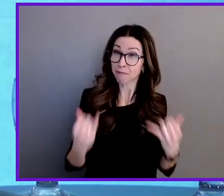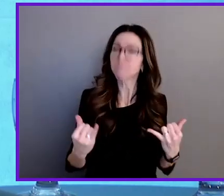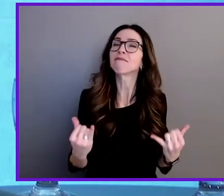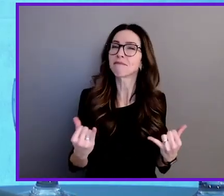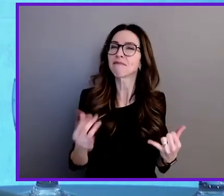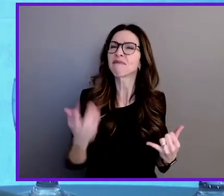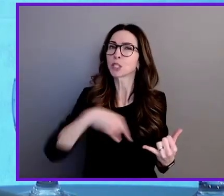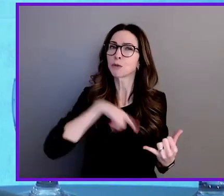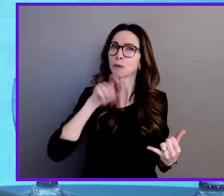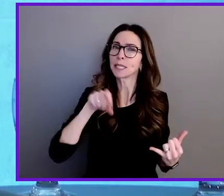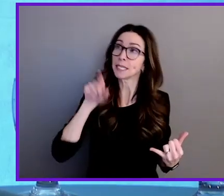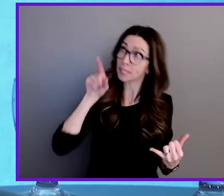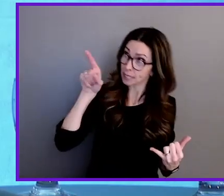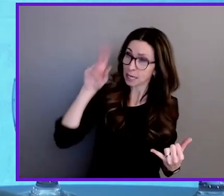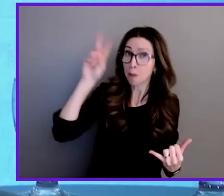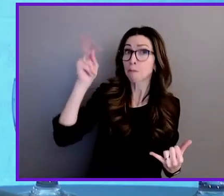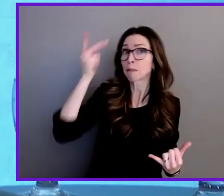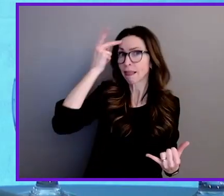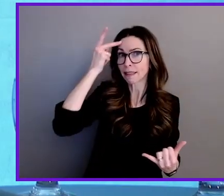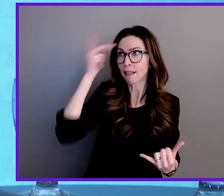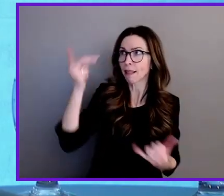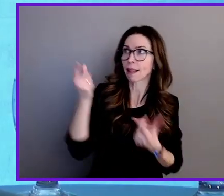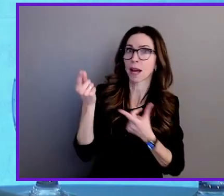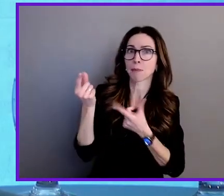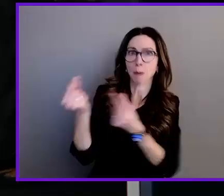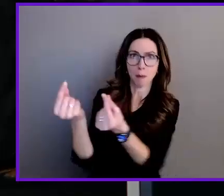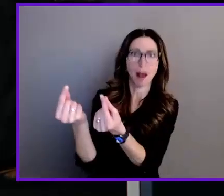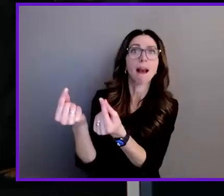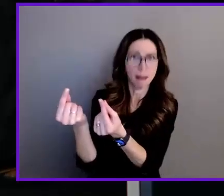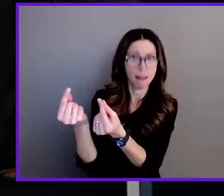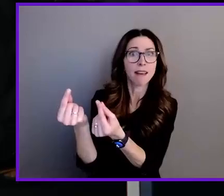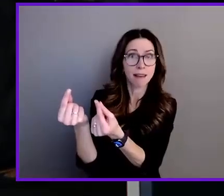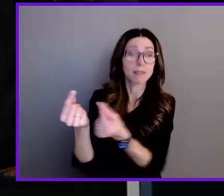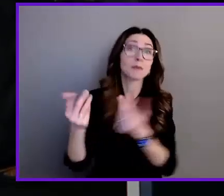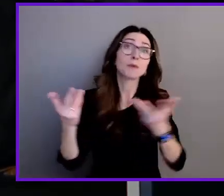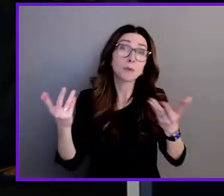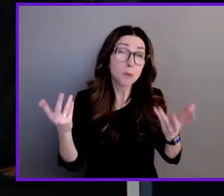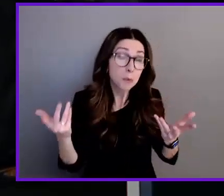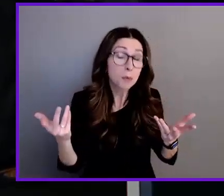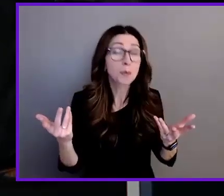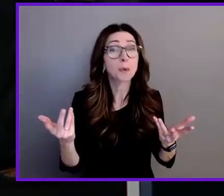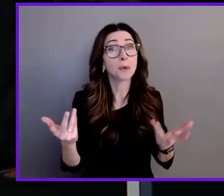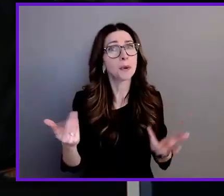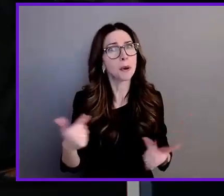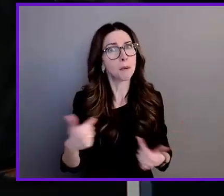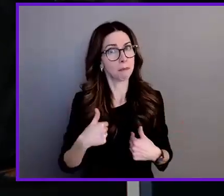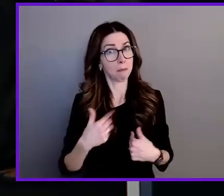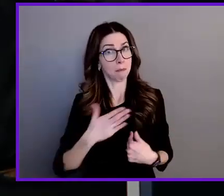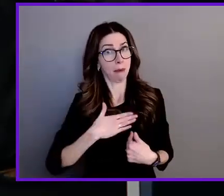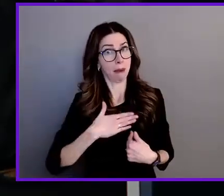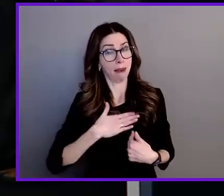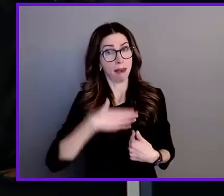and I think we need to stop accepting that this sector is subsidized